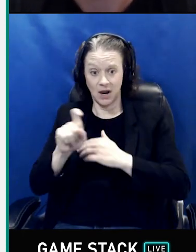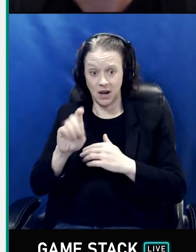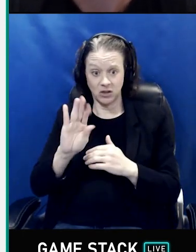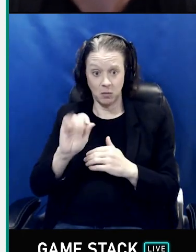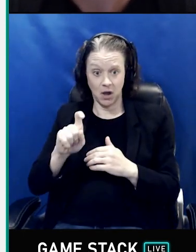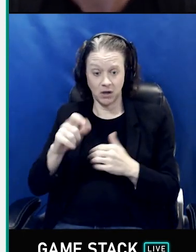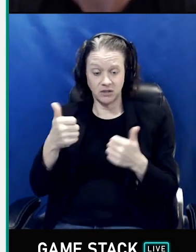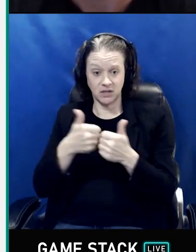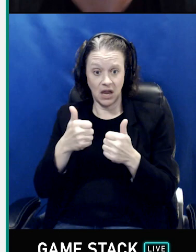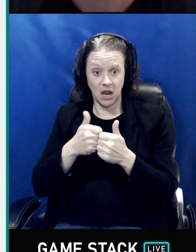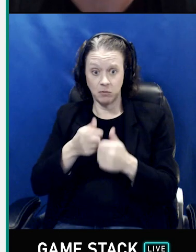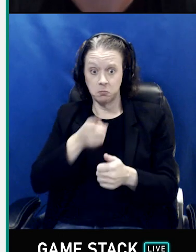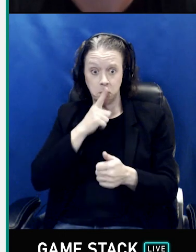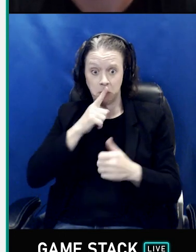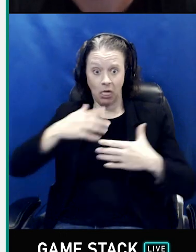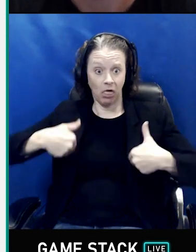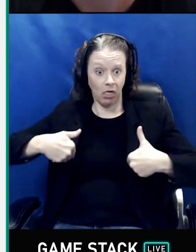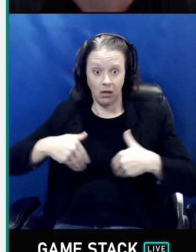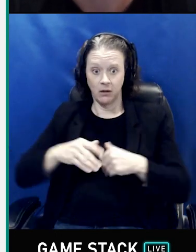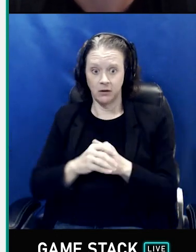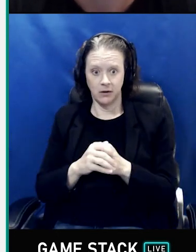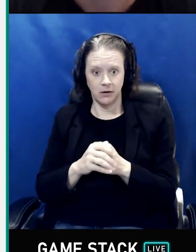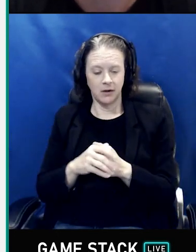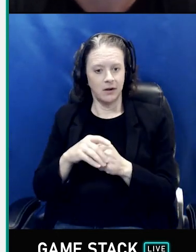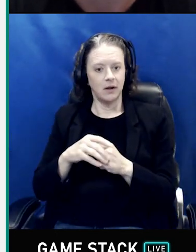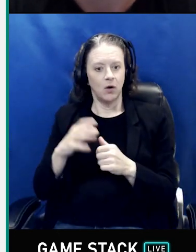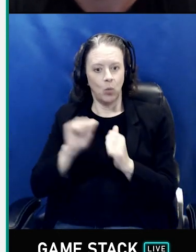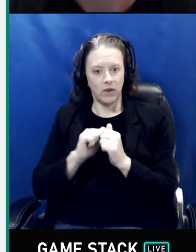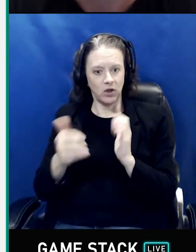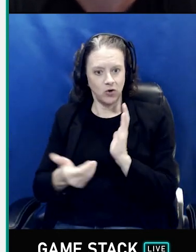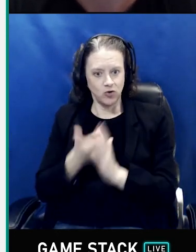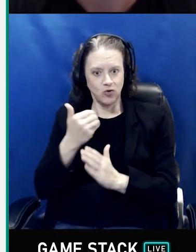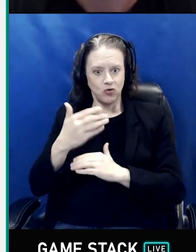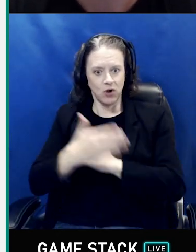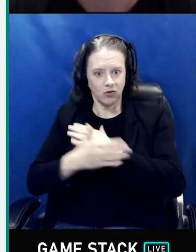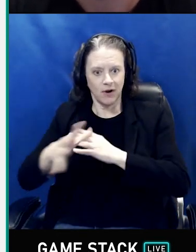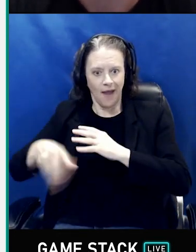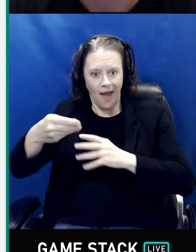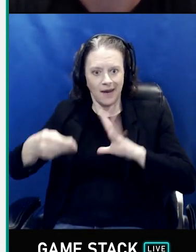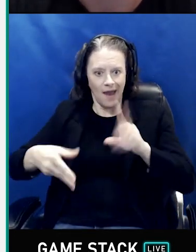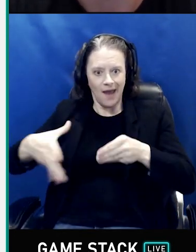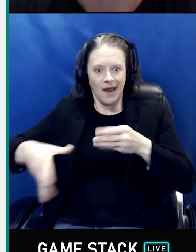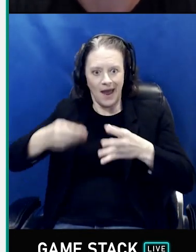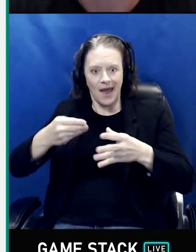and with each new country comes a new set of customers to delight with Game Streaming.